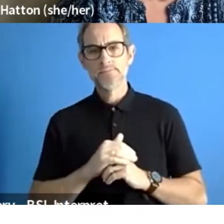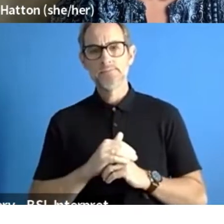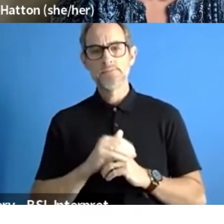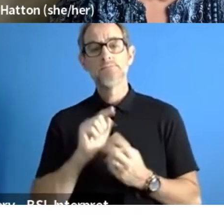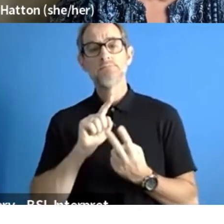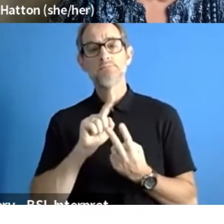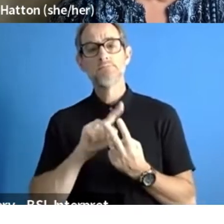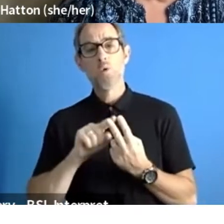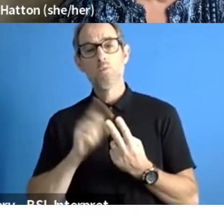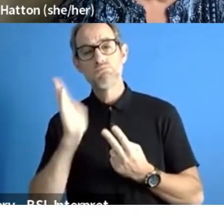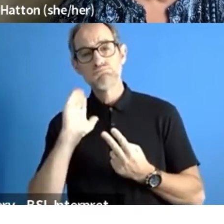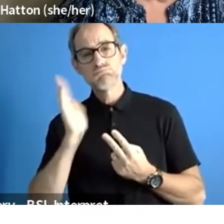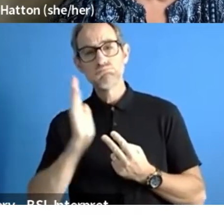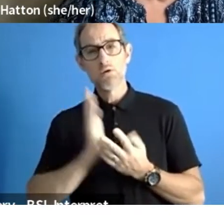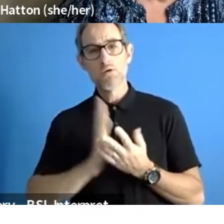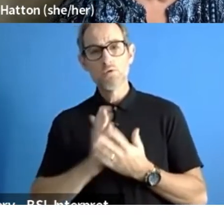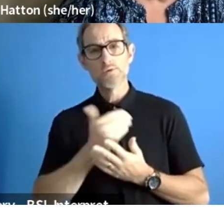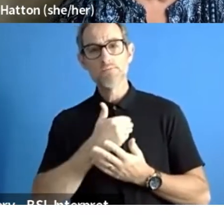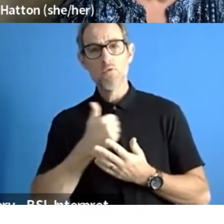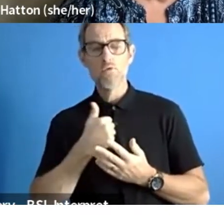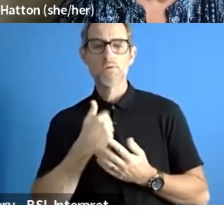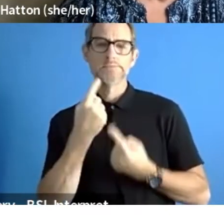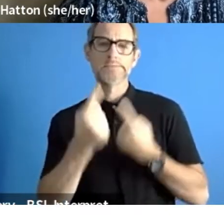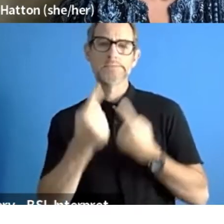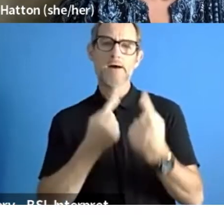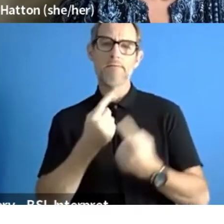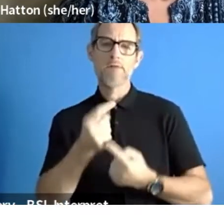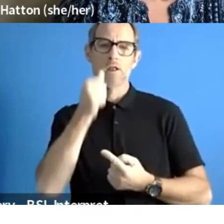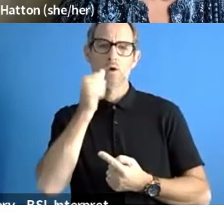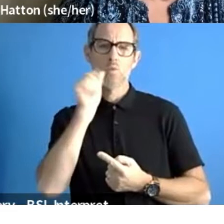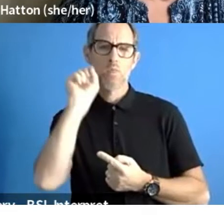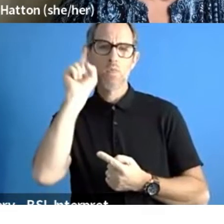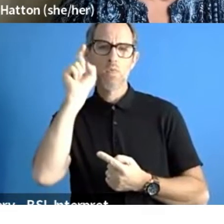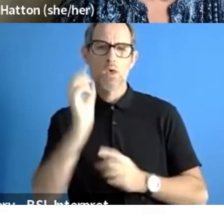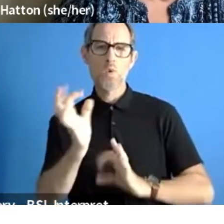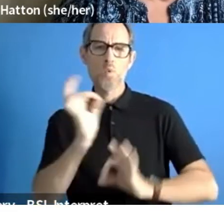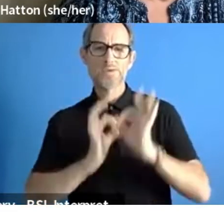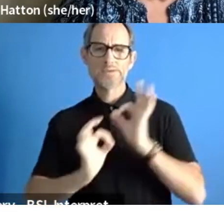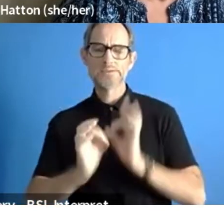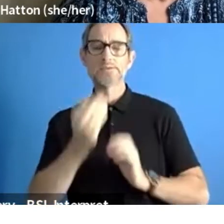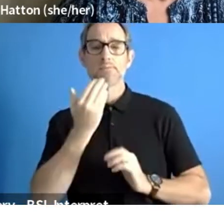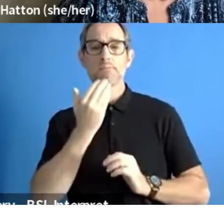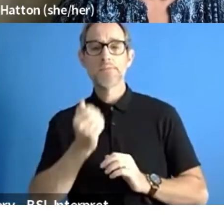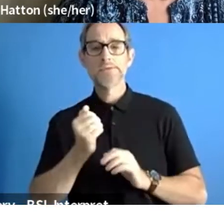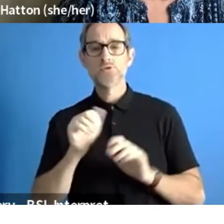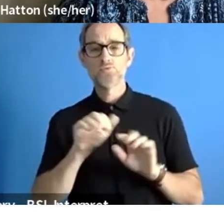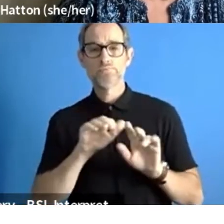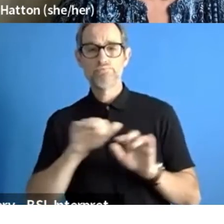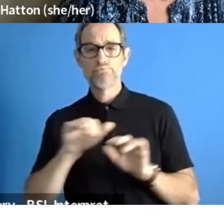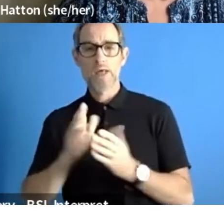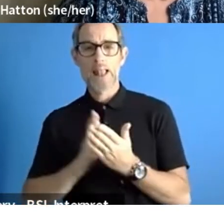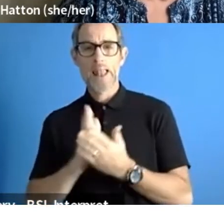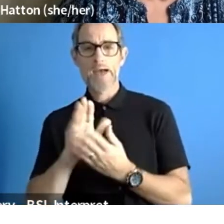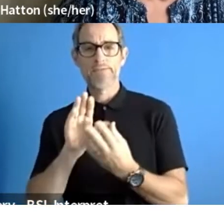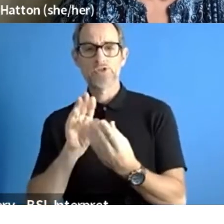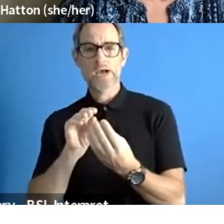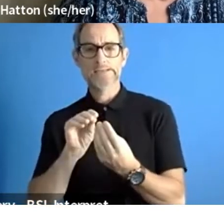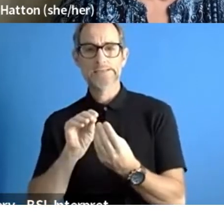presentation, I'm sure you'll have questions that will occur. If you would drop these in chat, that would be fantastic.